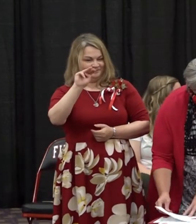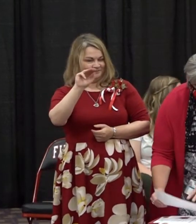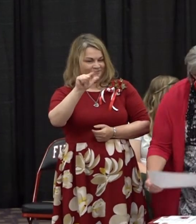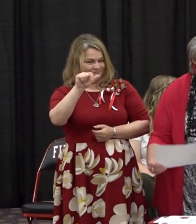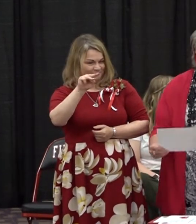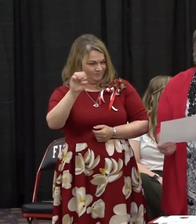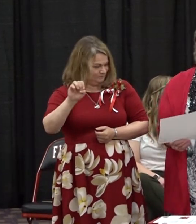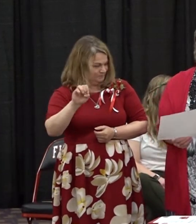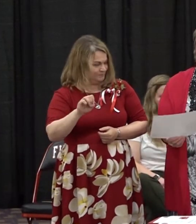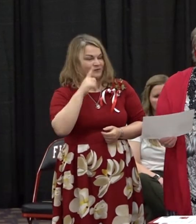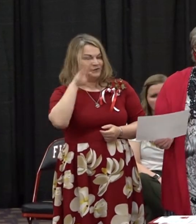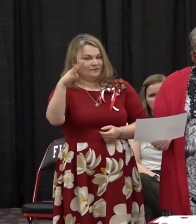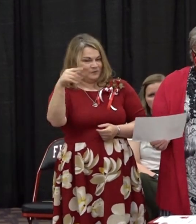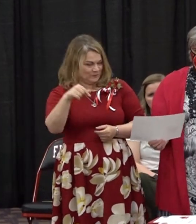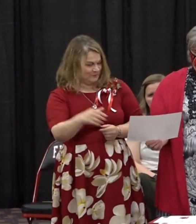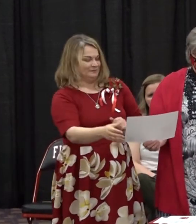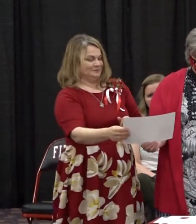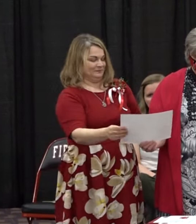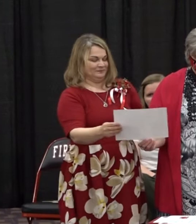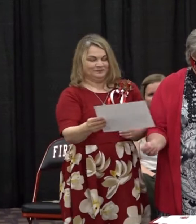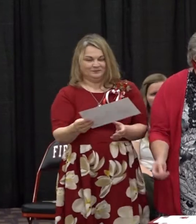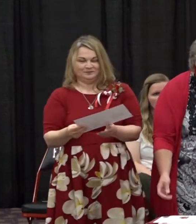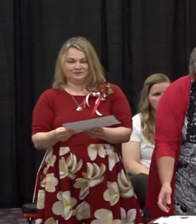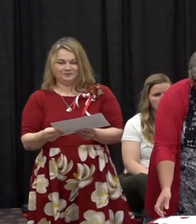Evan Malone, for fourth quarter.